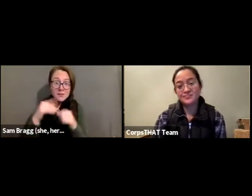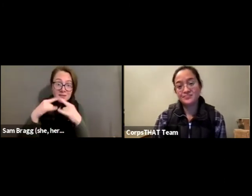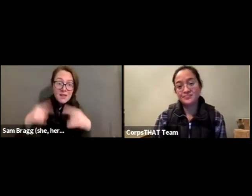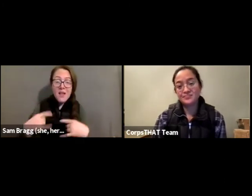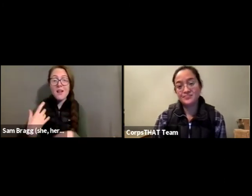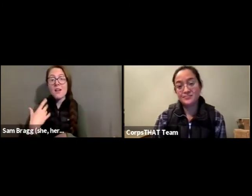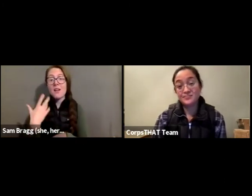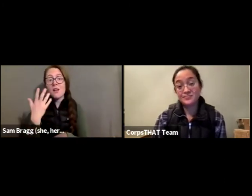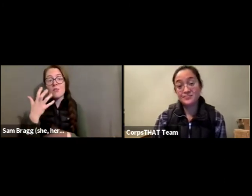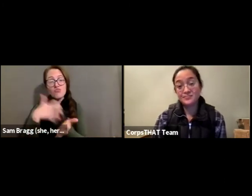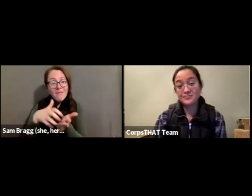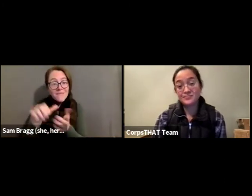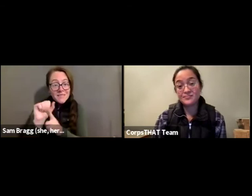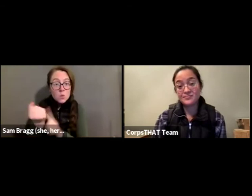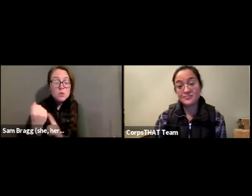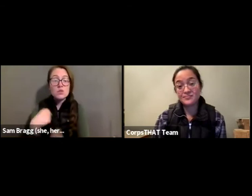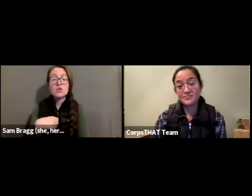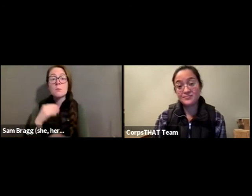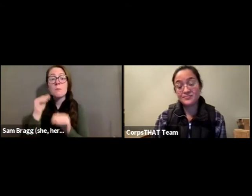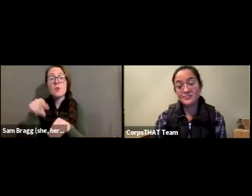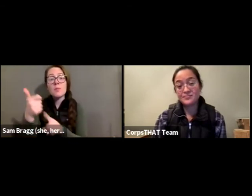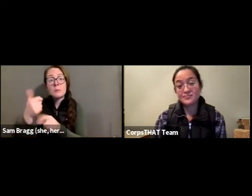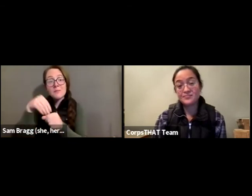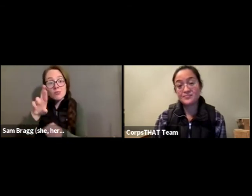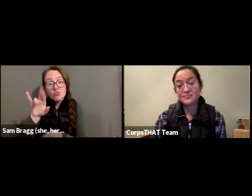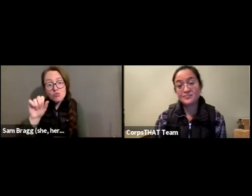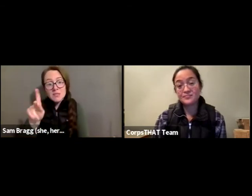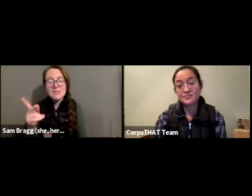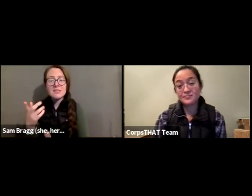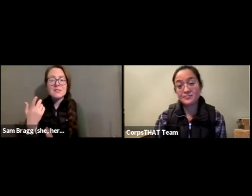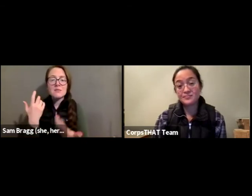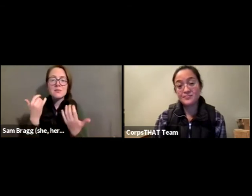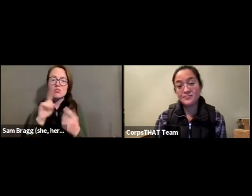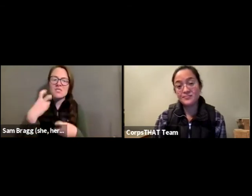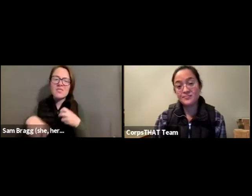so the interpreter must be comfortable with rough terrain with you know putting themselves